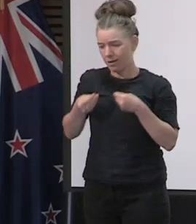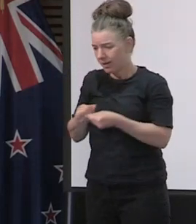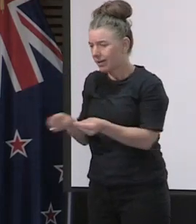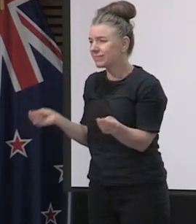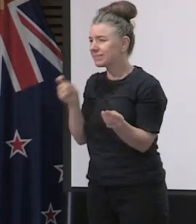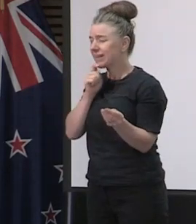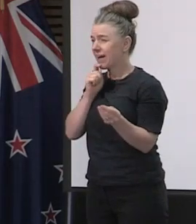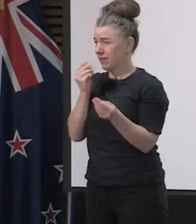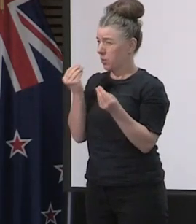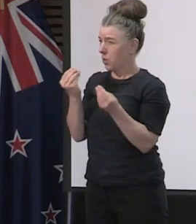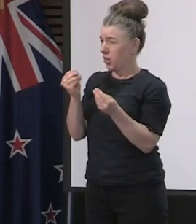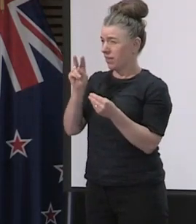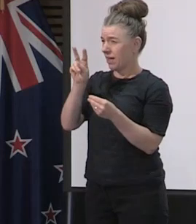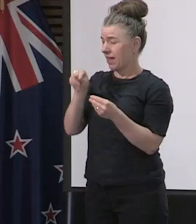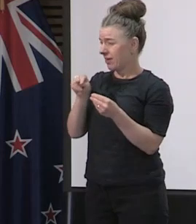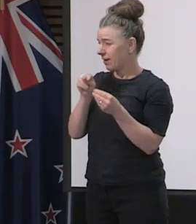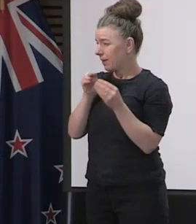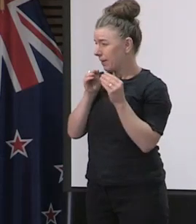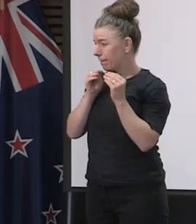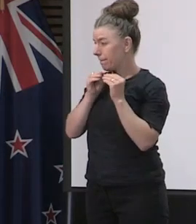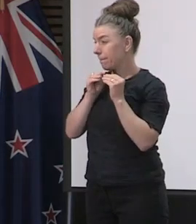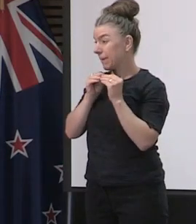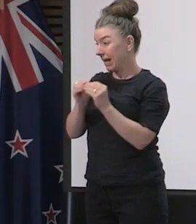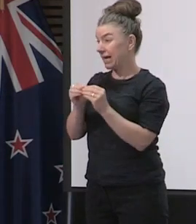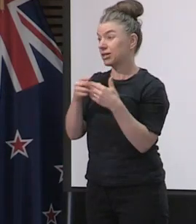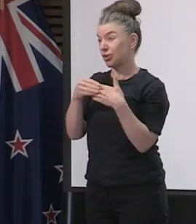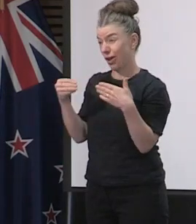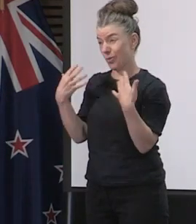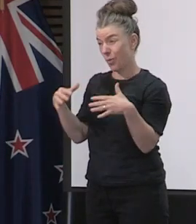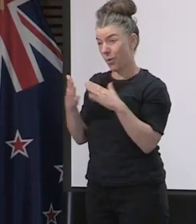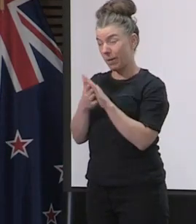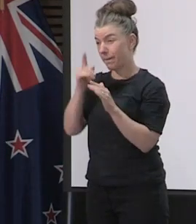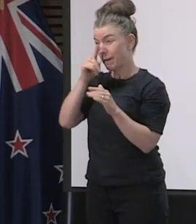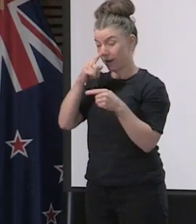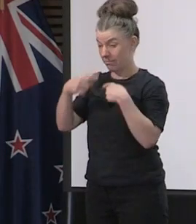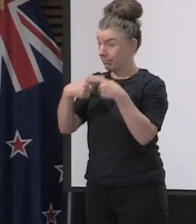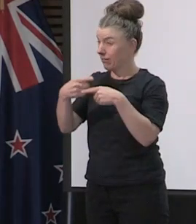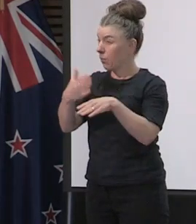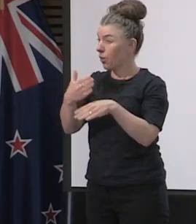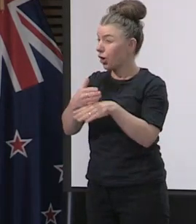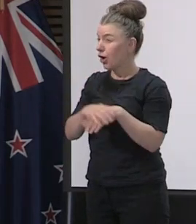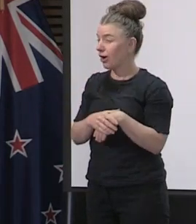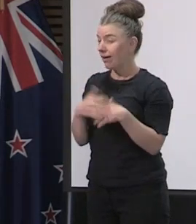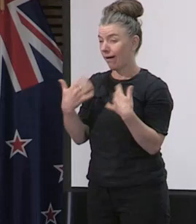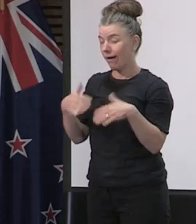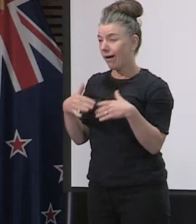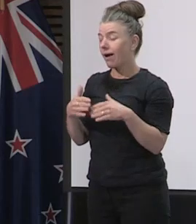Sepuloni did with the wage subsidy scheme. This $11 approximately investment ensured 1.5 million workers